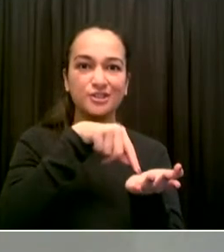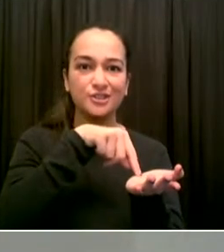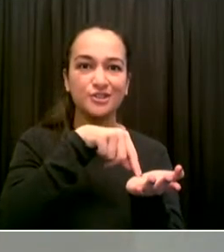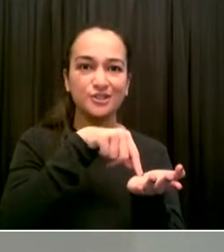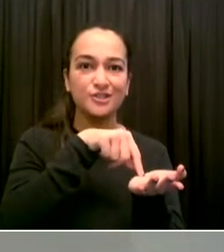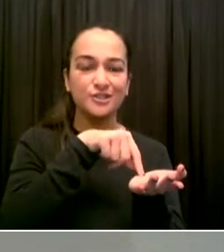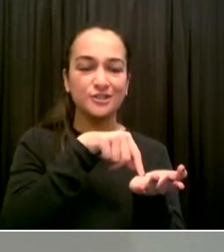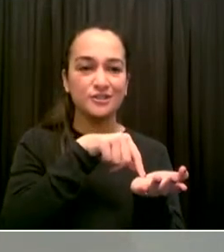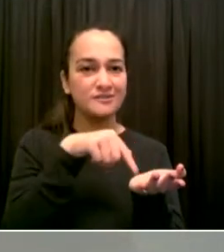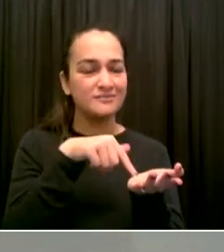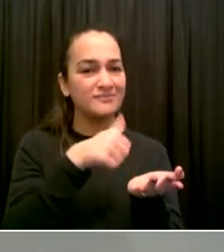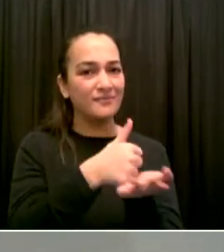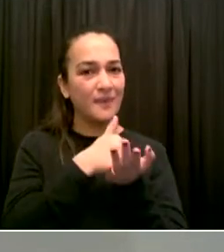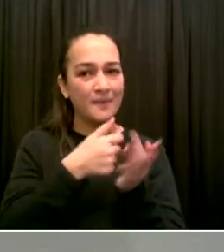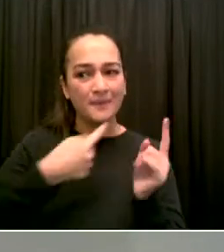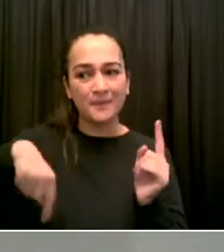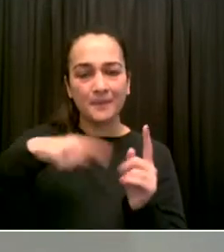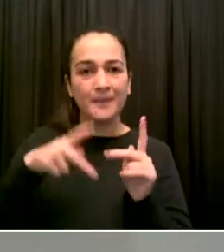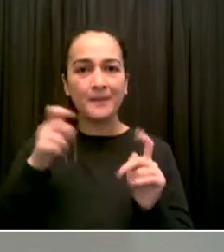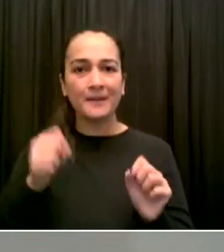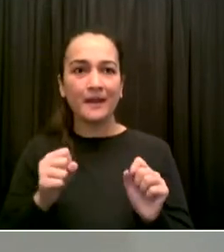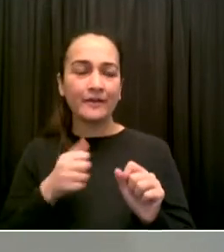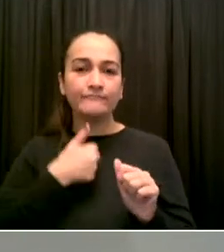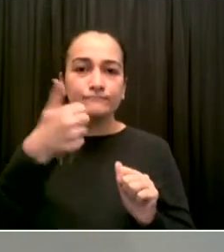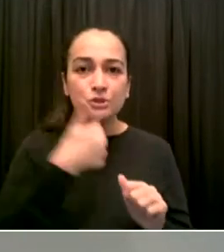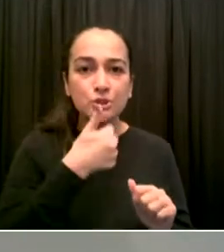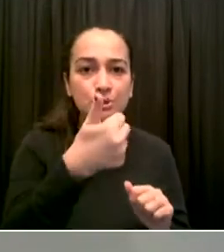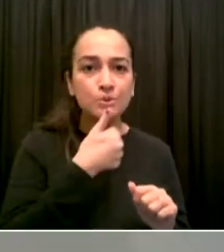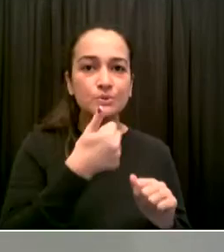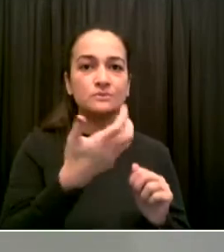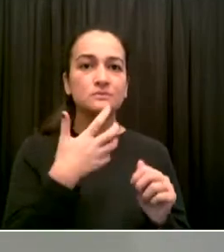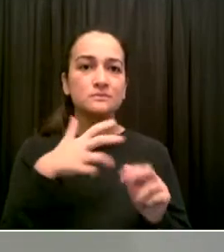BIKES TO GET AROUND BUT IT IS DIFFICULT TO GET SAFELY FROM ONE TO THE NEXT.